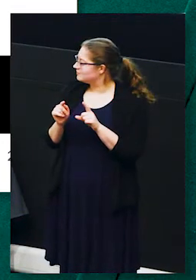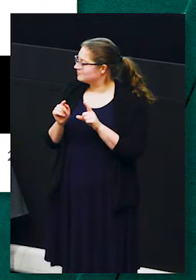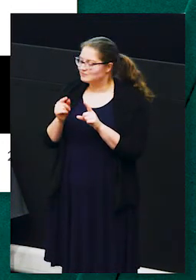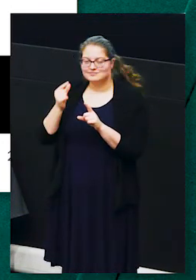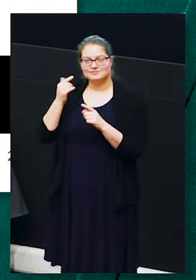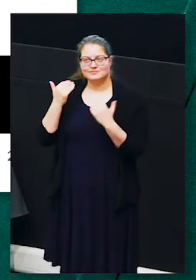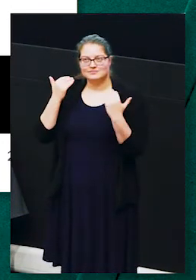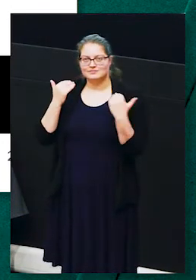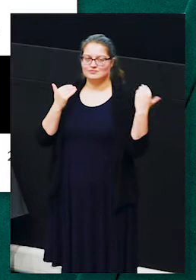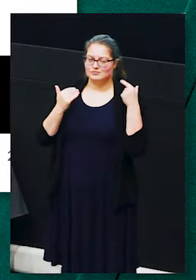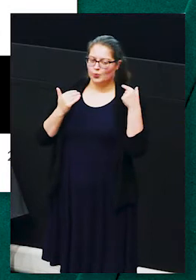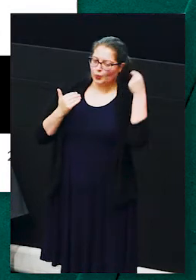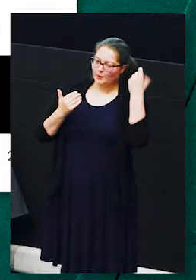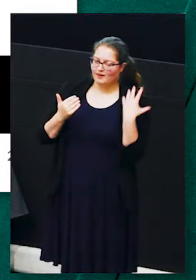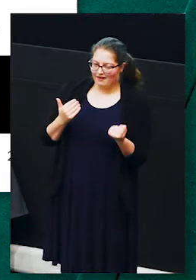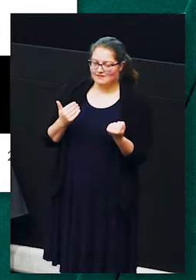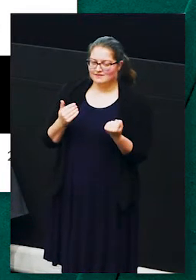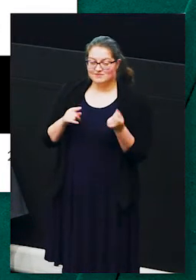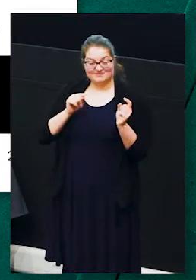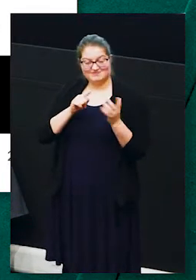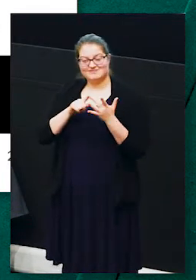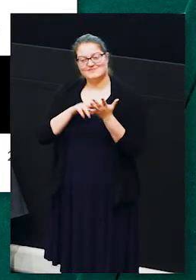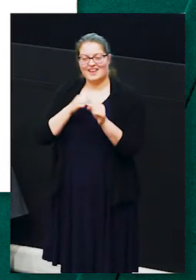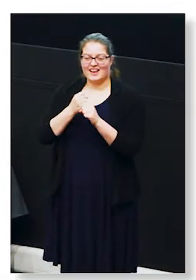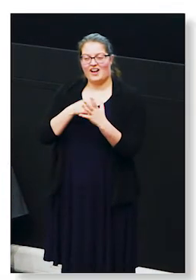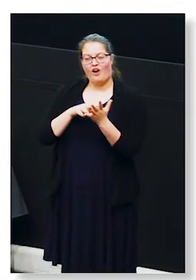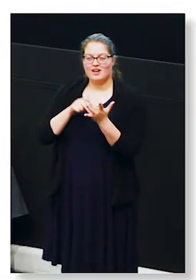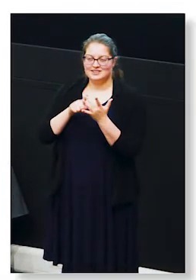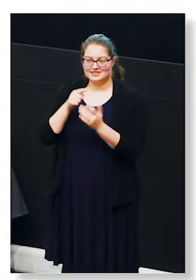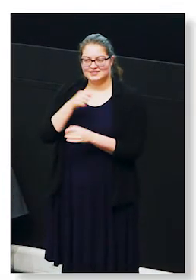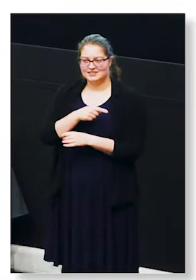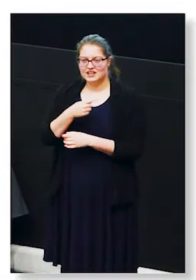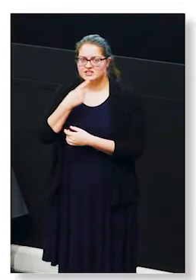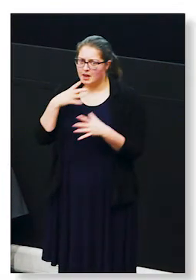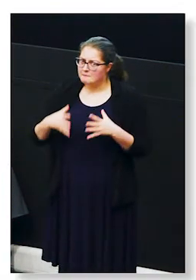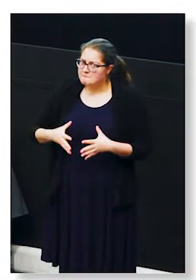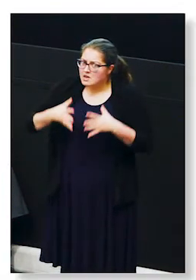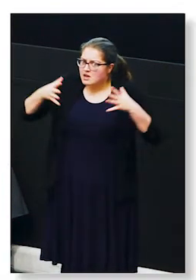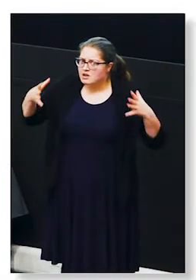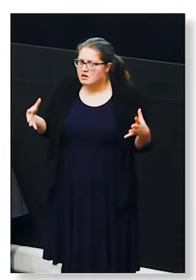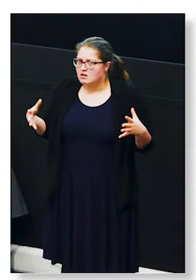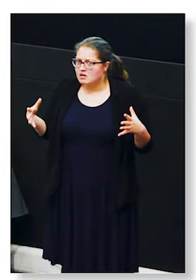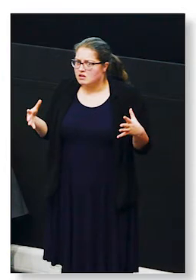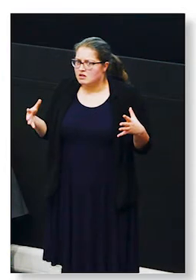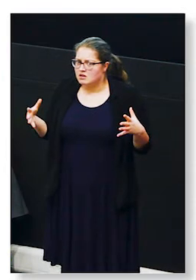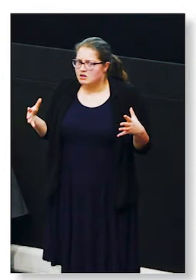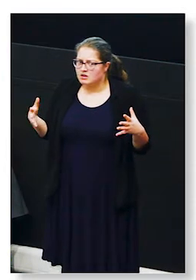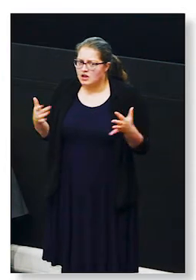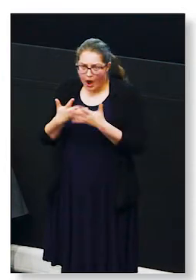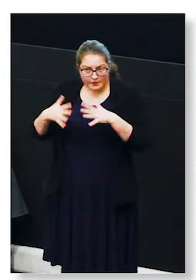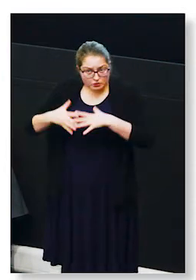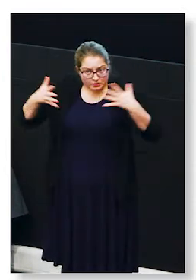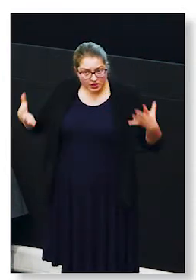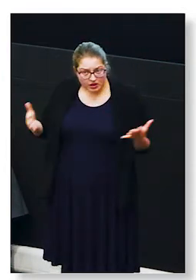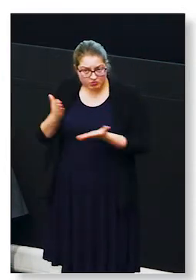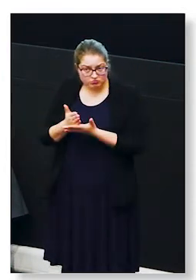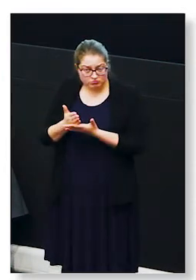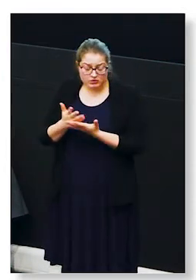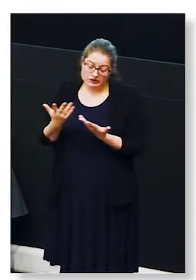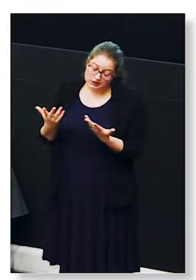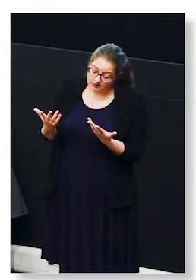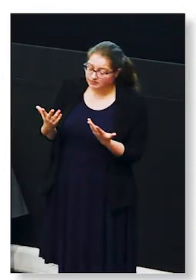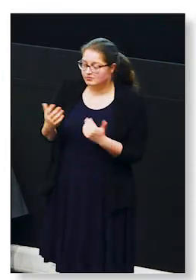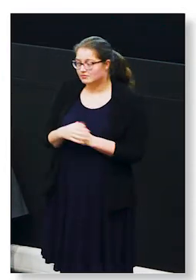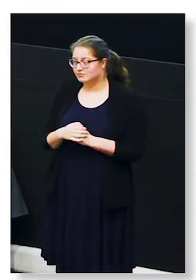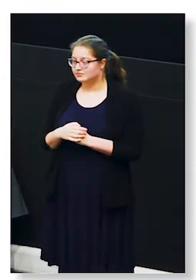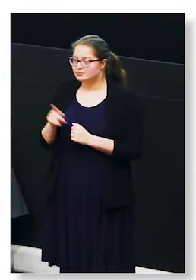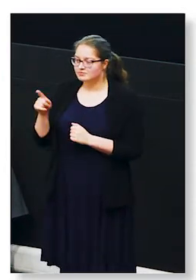ear so that's in ghani now i said he was big but how big well one thing to say is that this tusk so